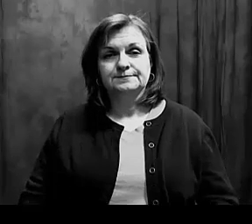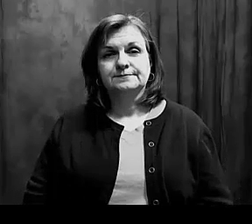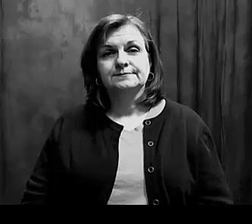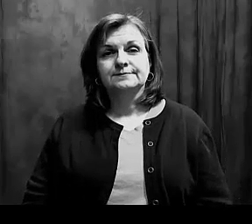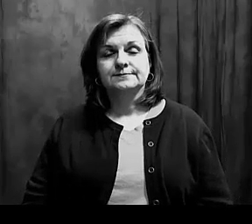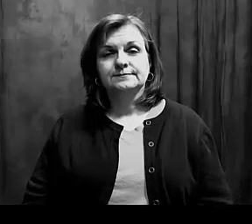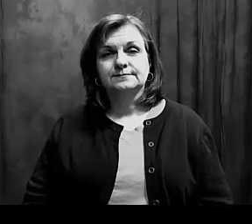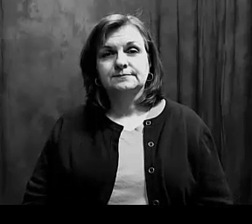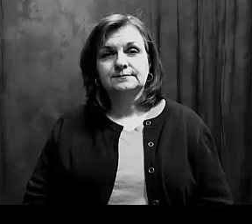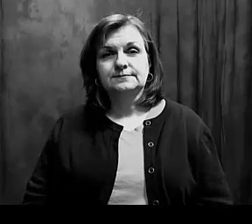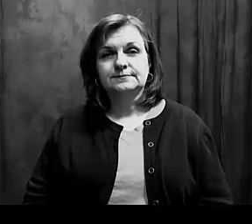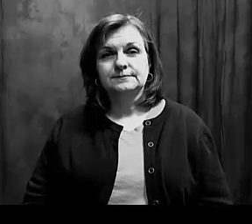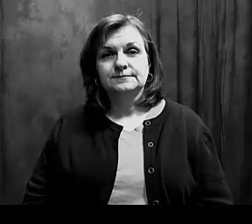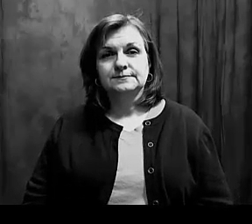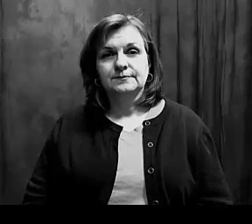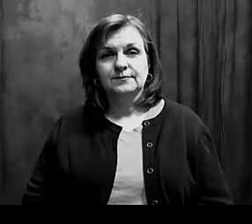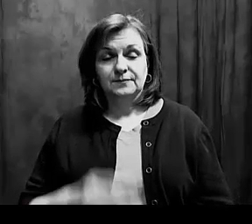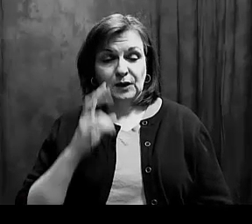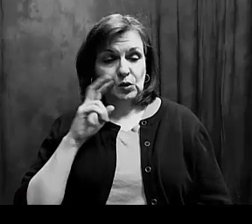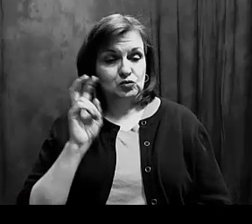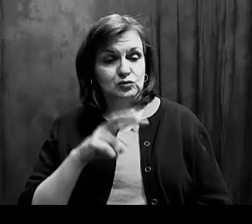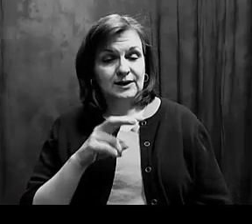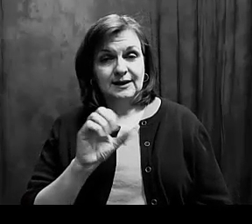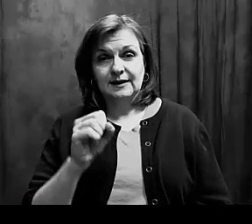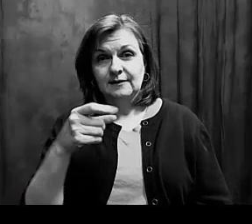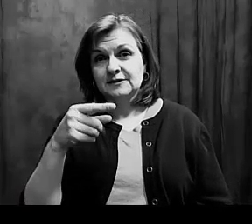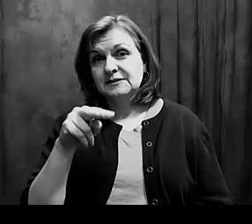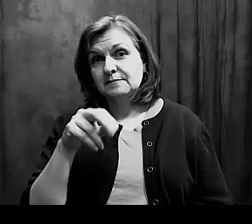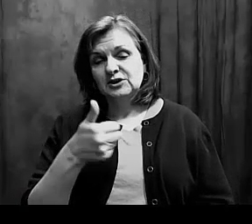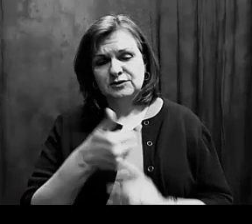when we look and the sponges themselves